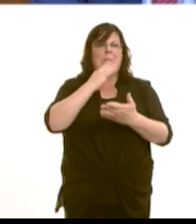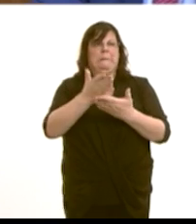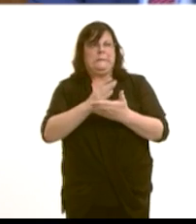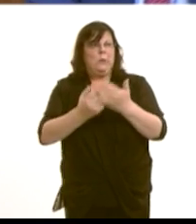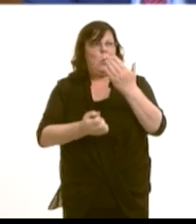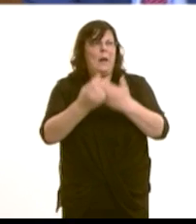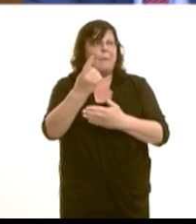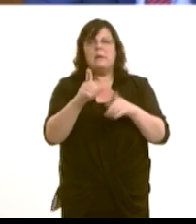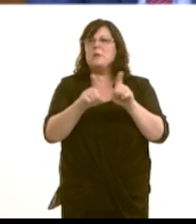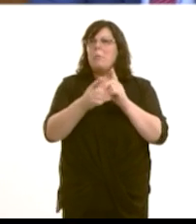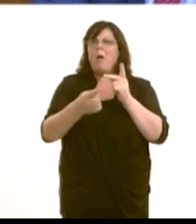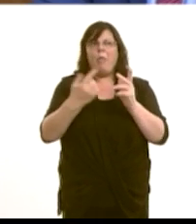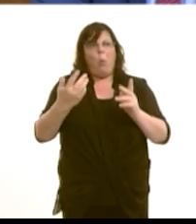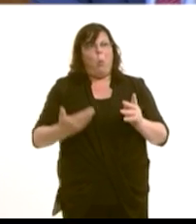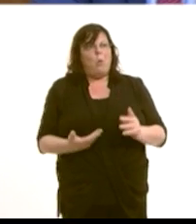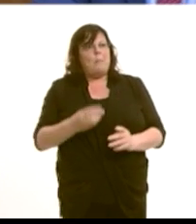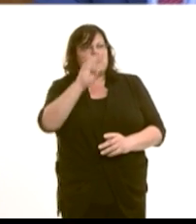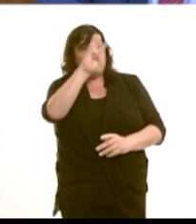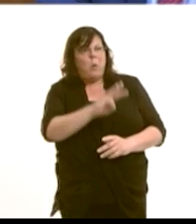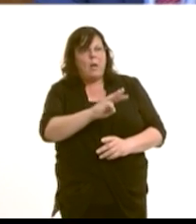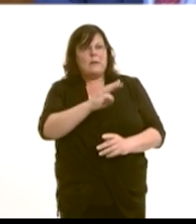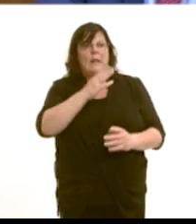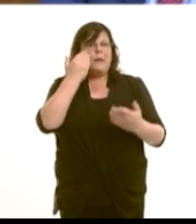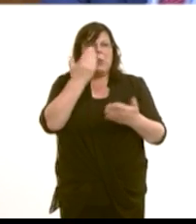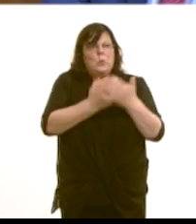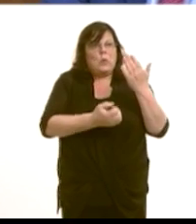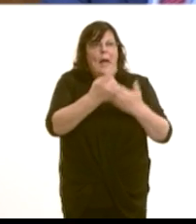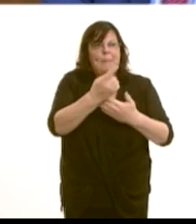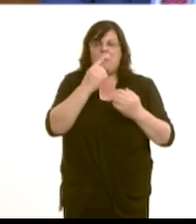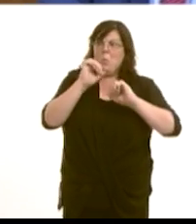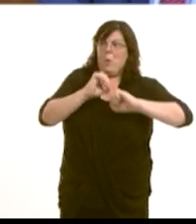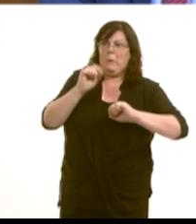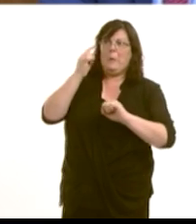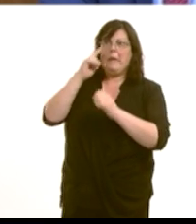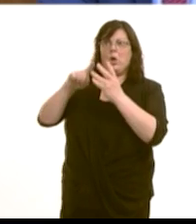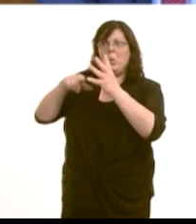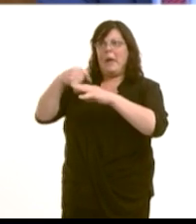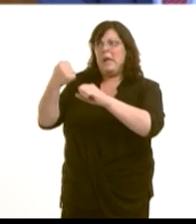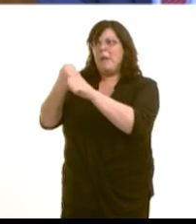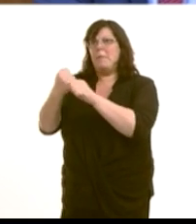They are waiting to see what the outcome of the negotiations actually is, particularly over access to the single market.